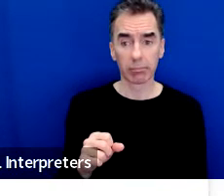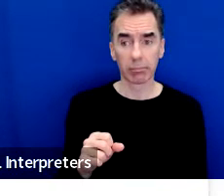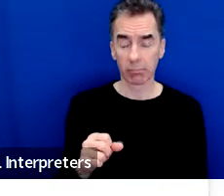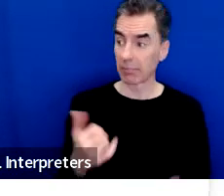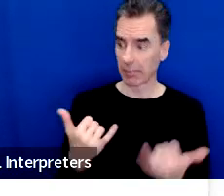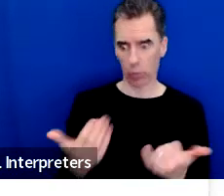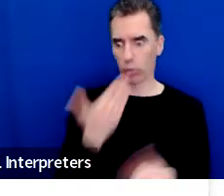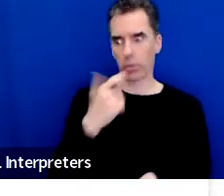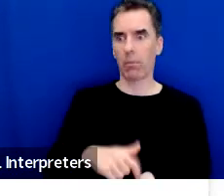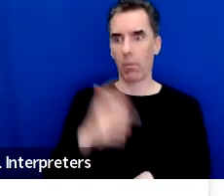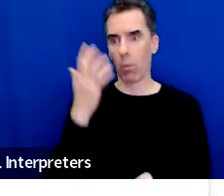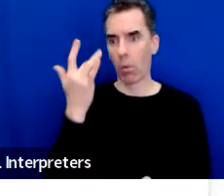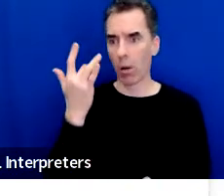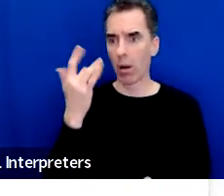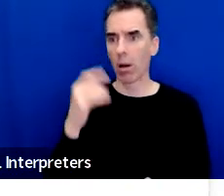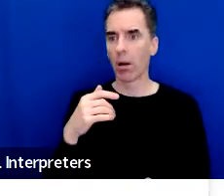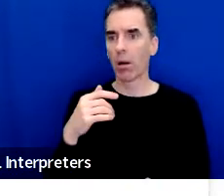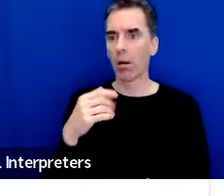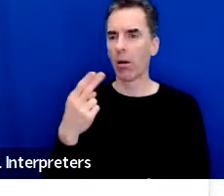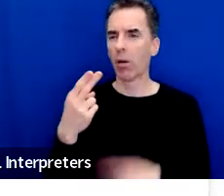because of all the money that's coming around.